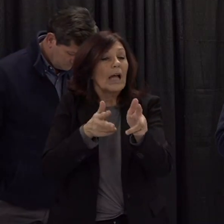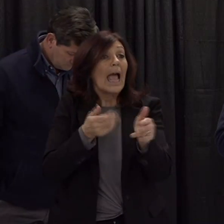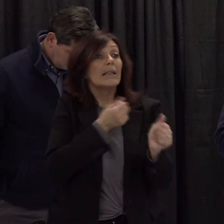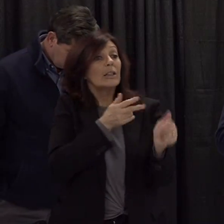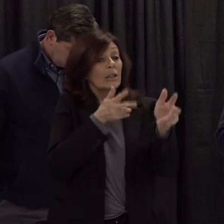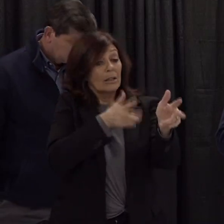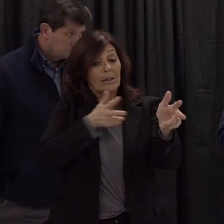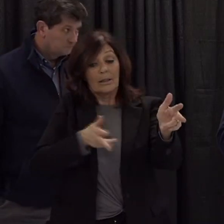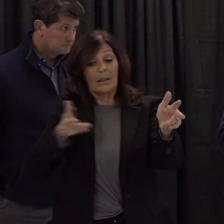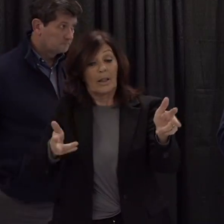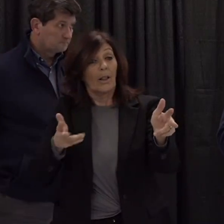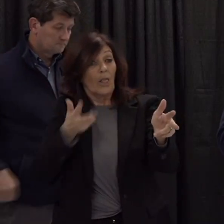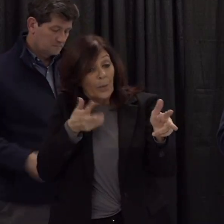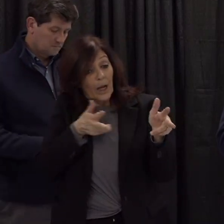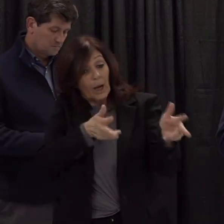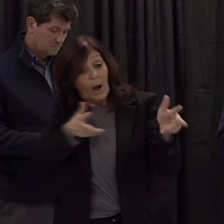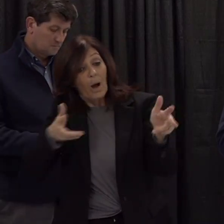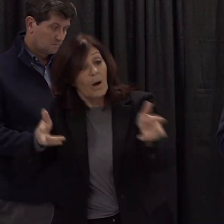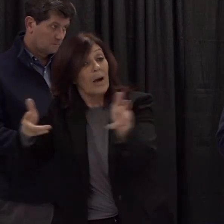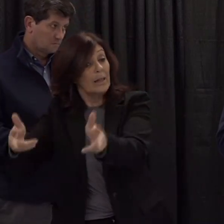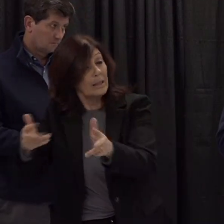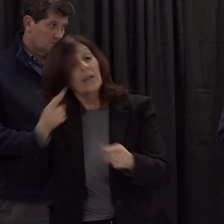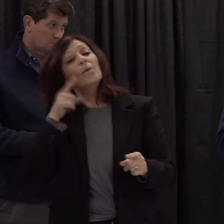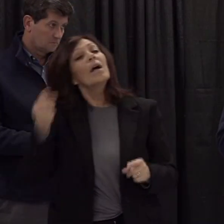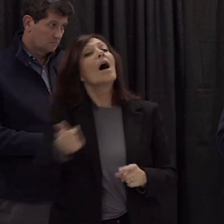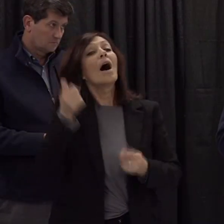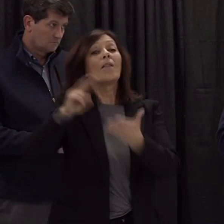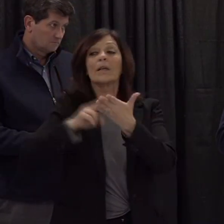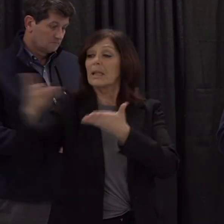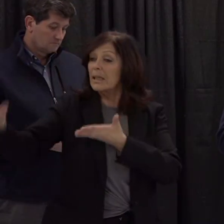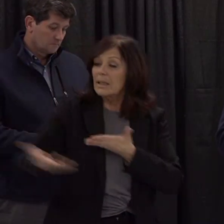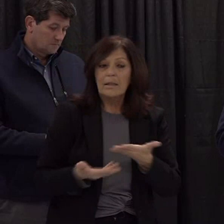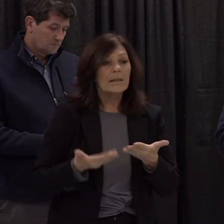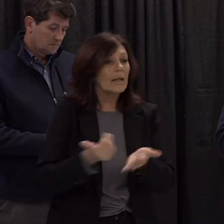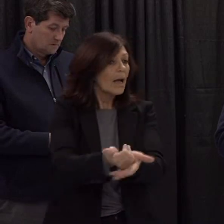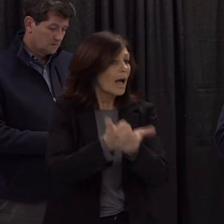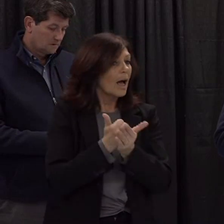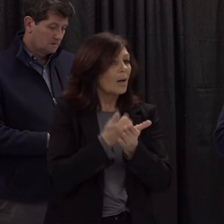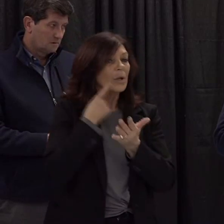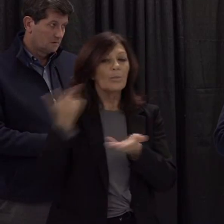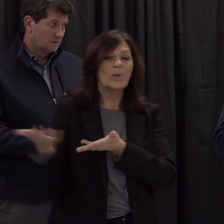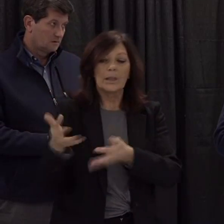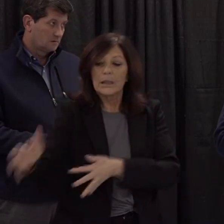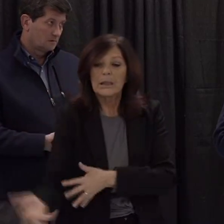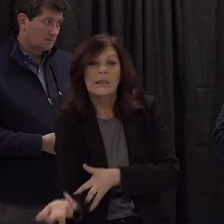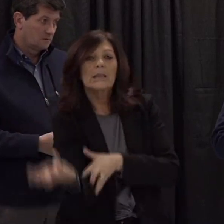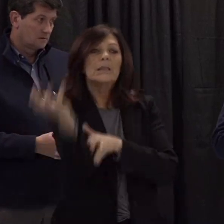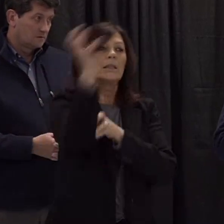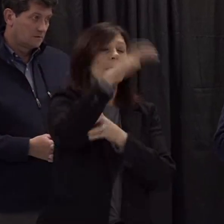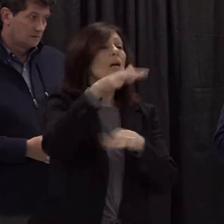But we have those 40 other additional assets from the contractors bringing in those high lifts. It's a slower process to